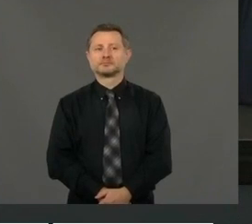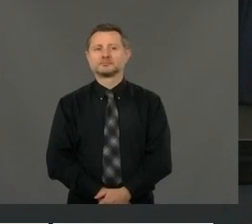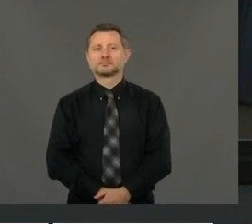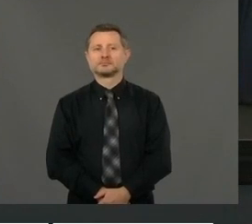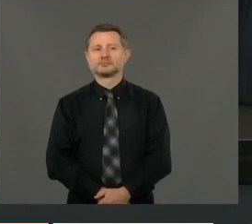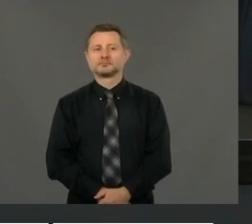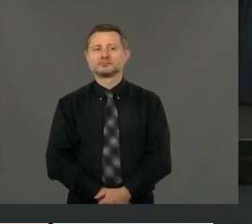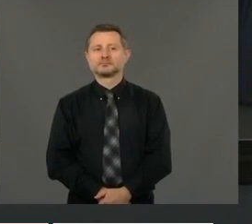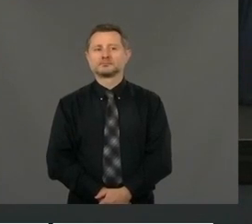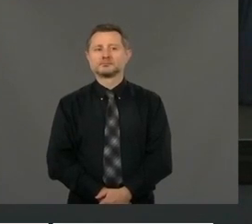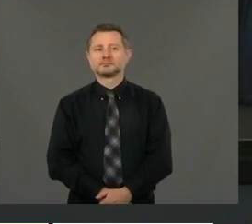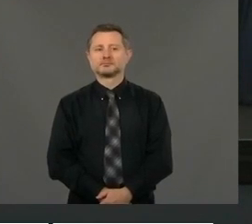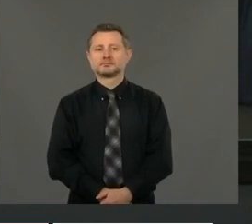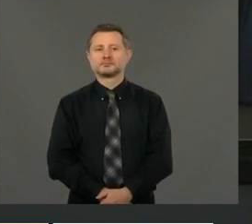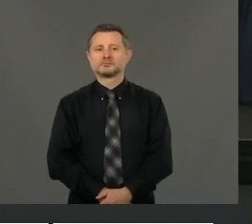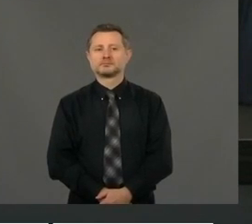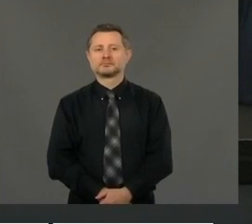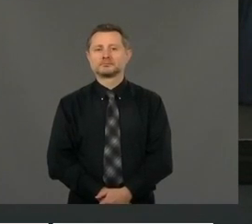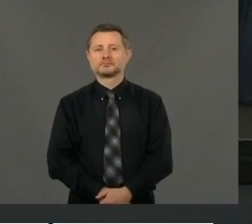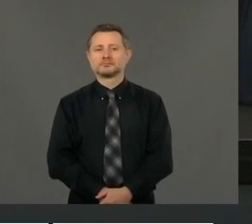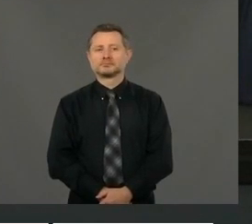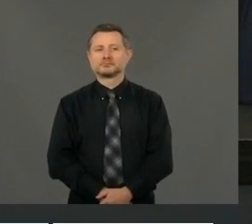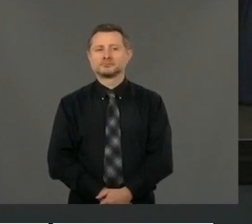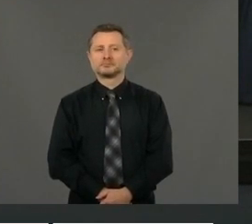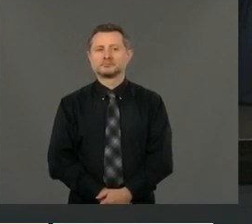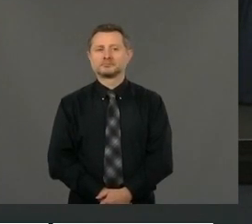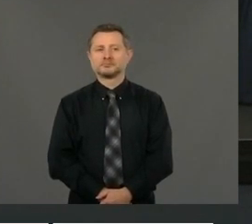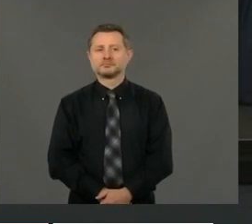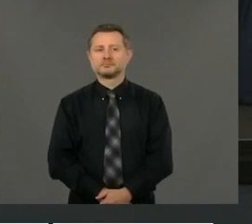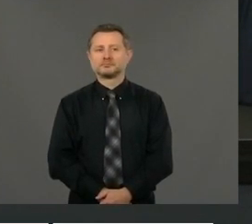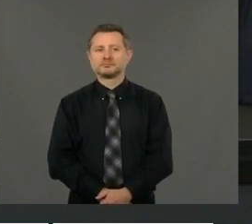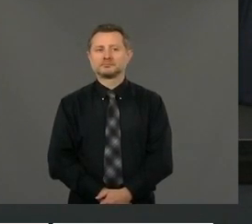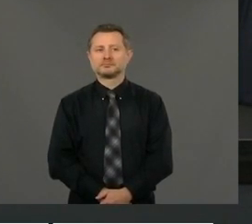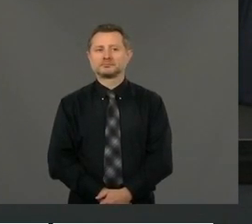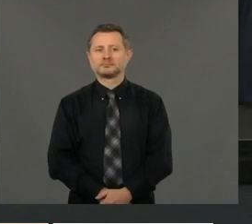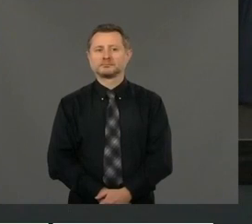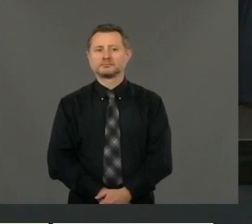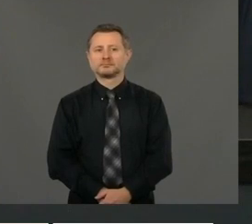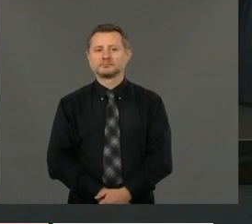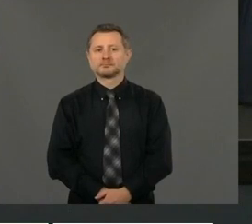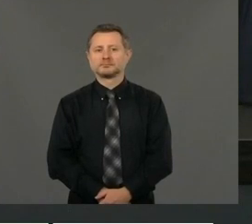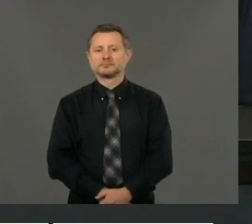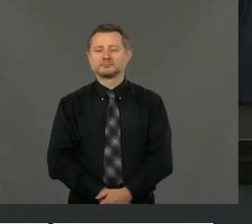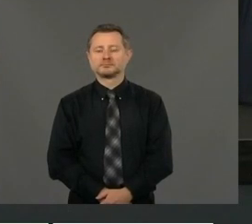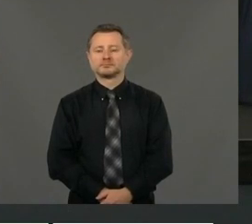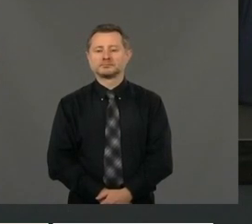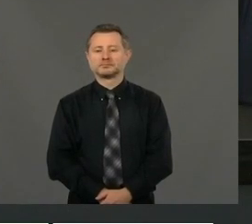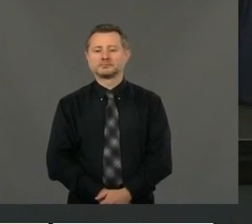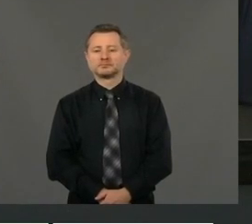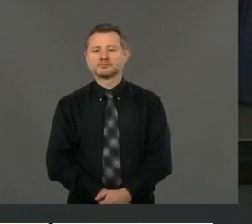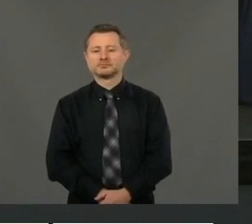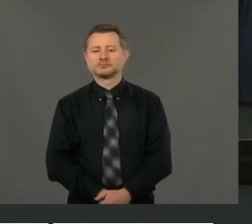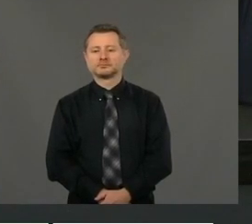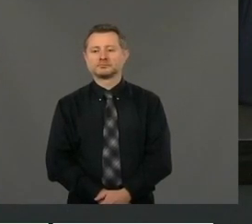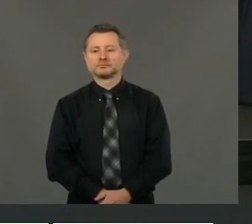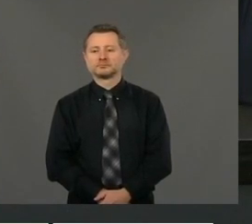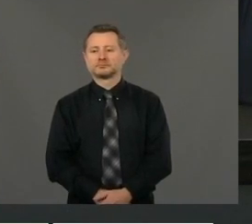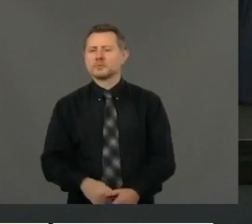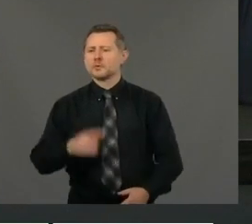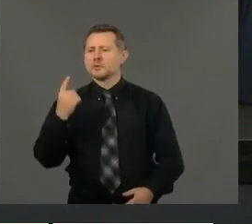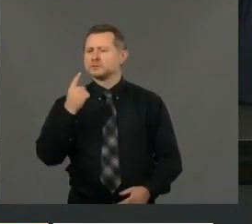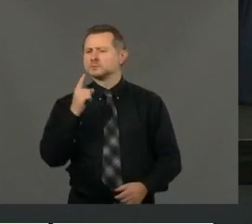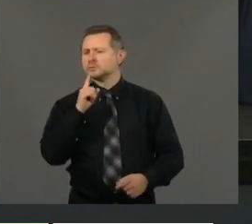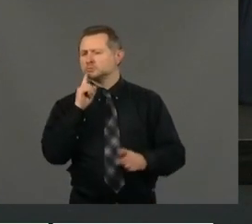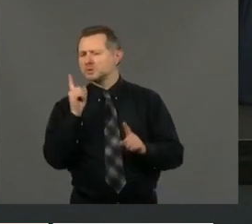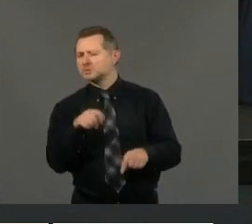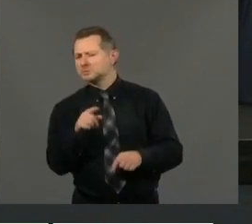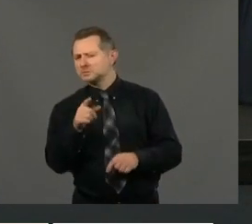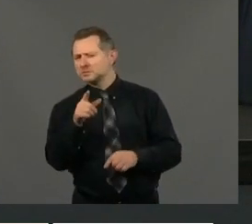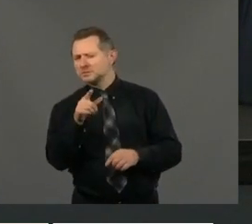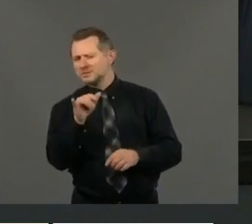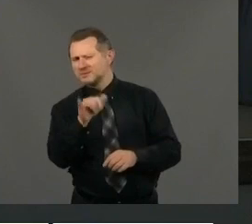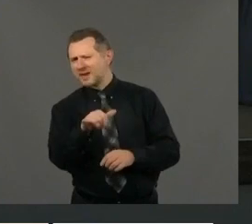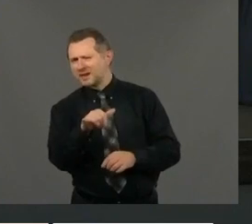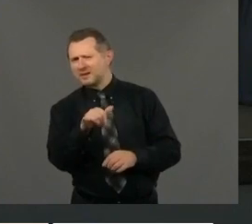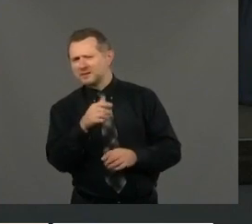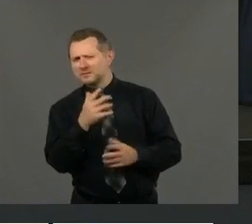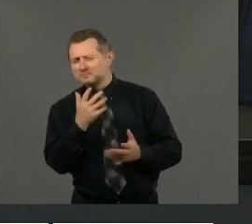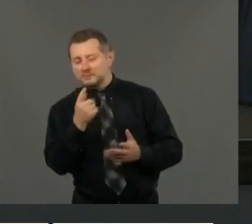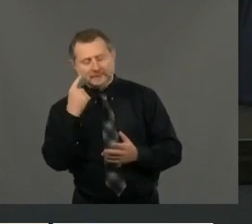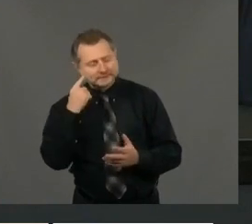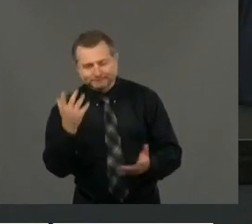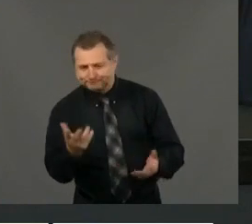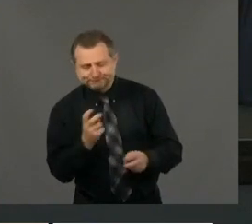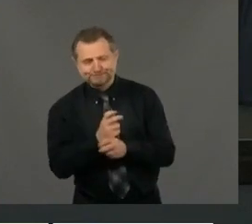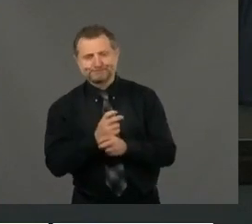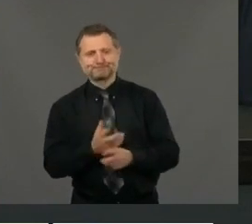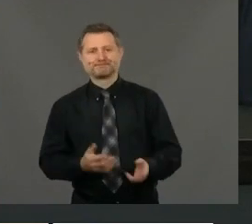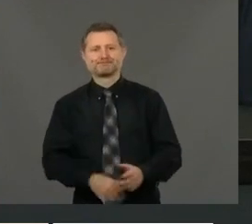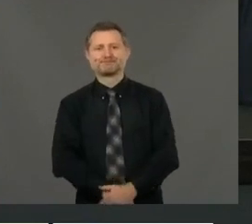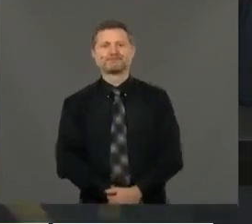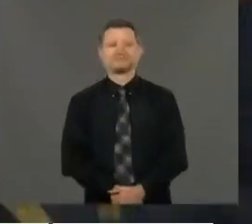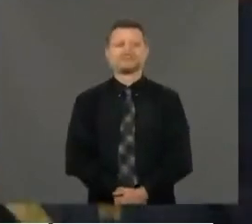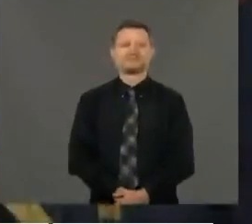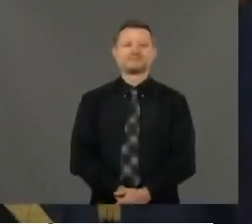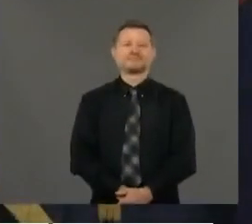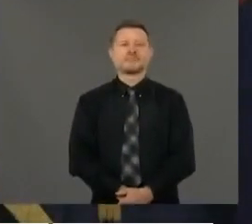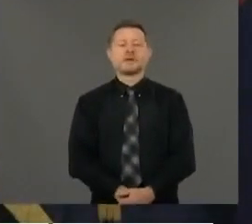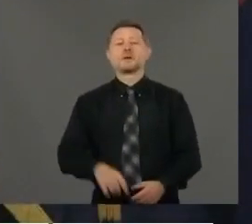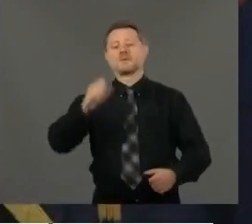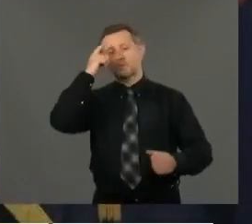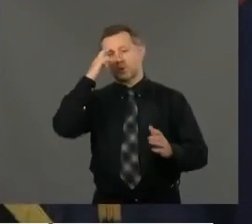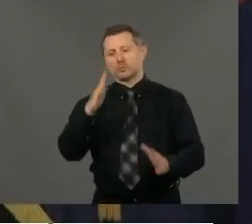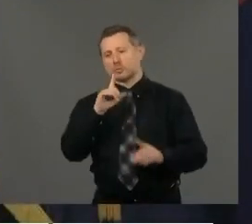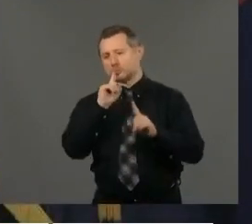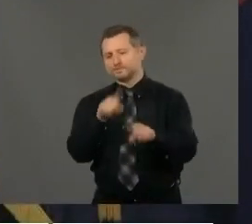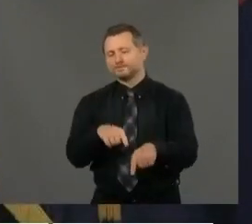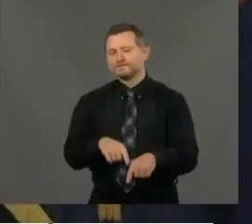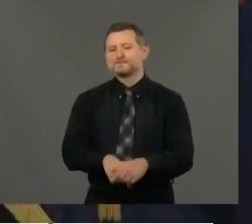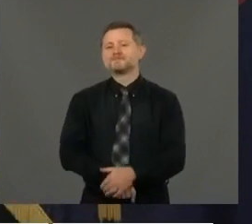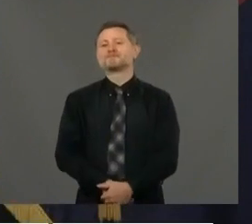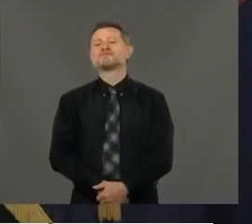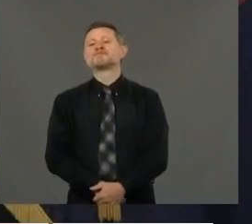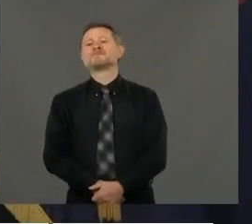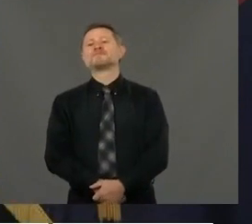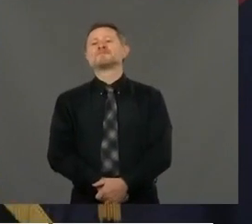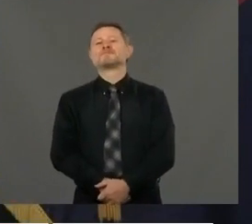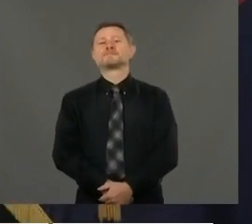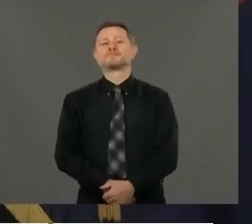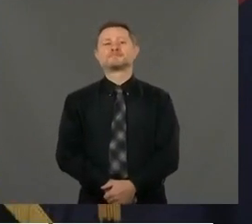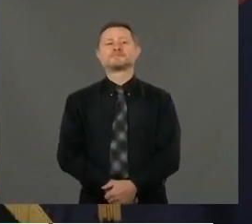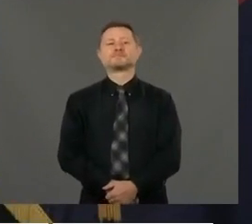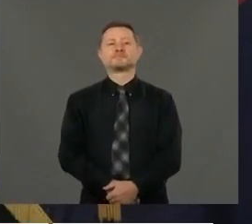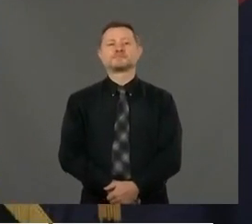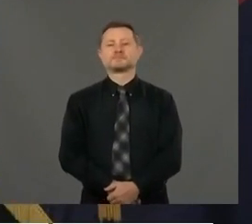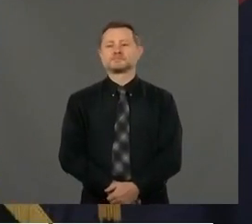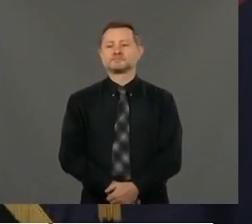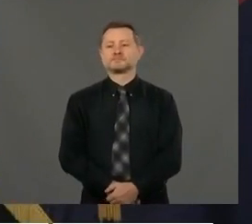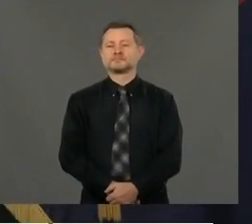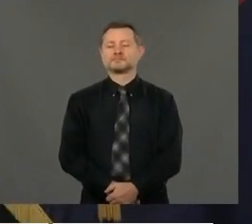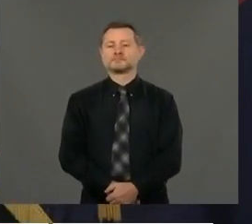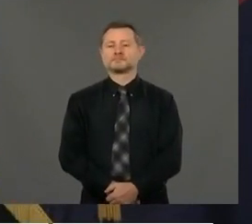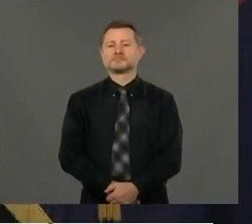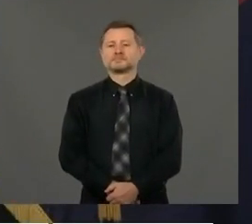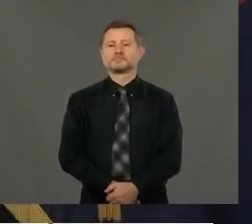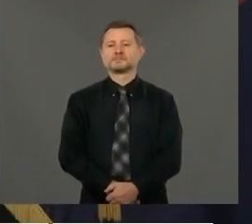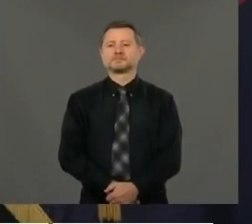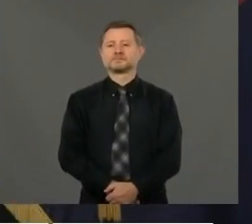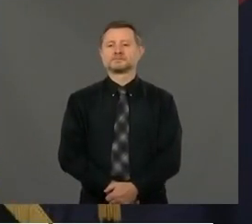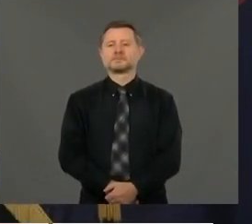VERY DRAMATIC VERY QUICKLY.